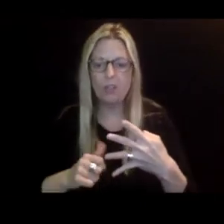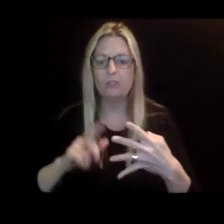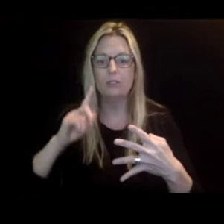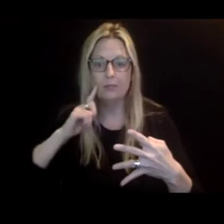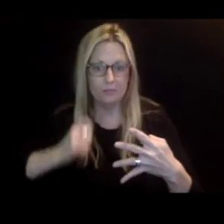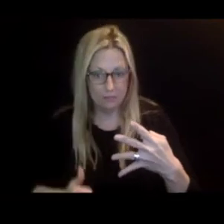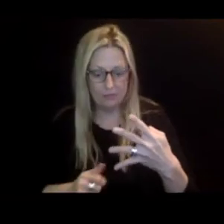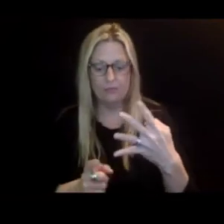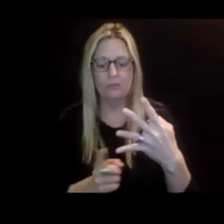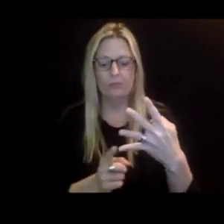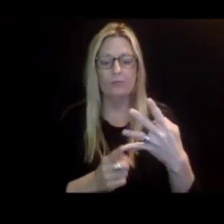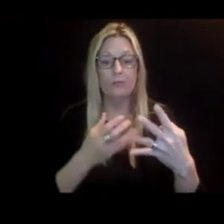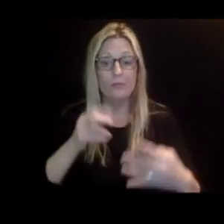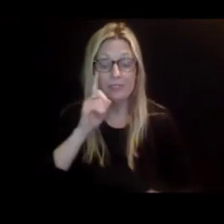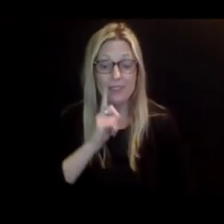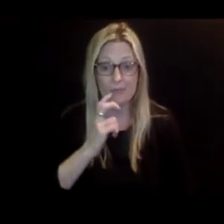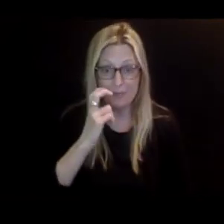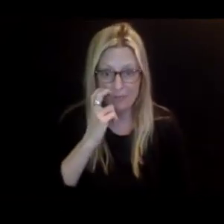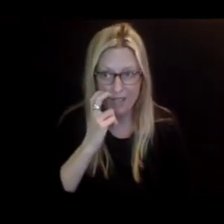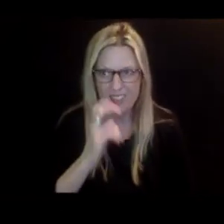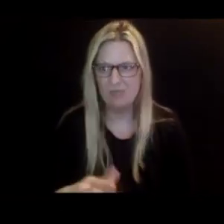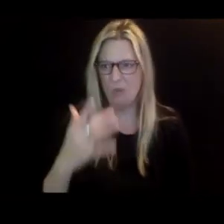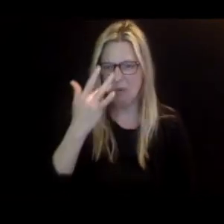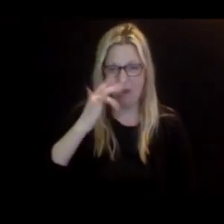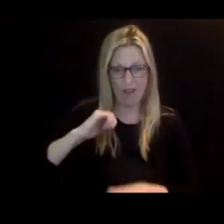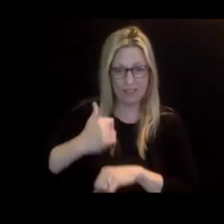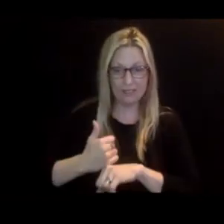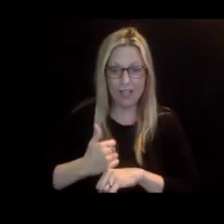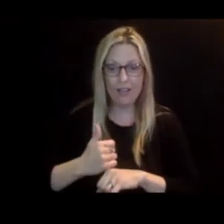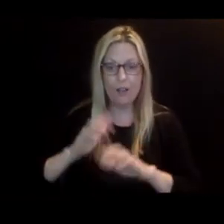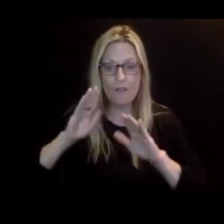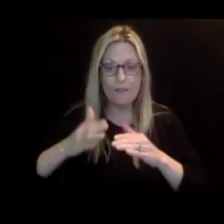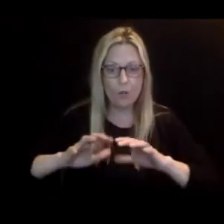or Individuals with Hearing Loss, and DeafBlind. These specific groups were set up because